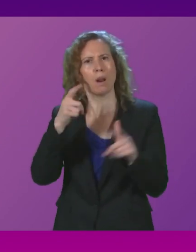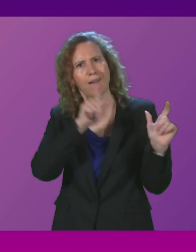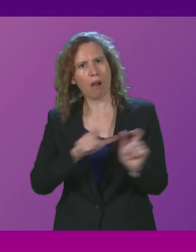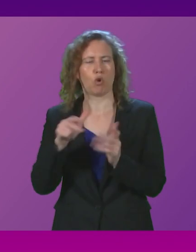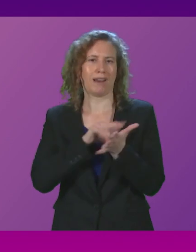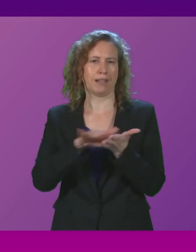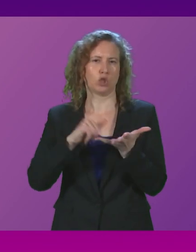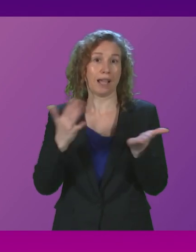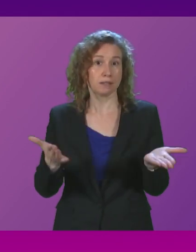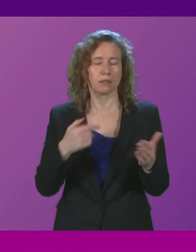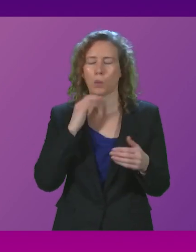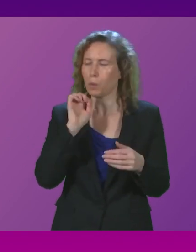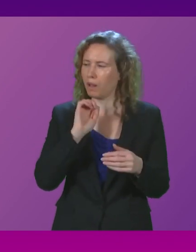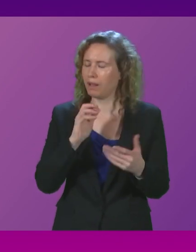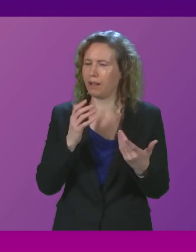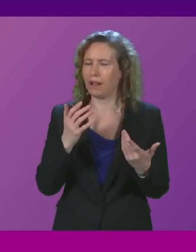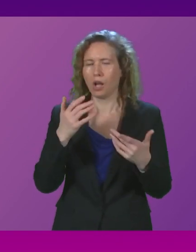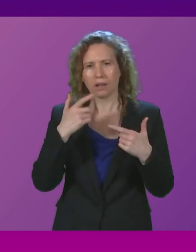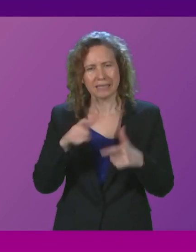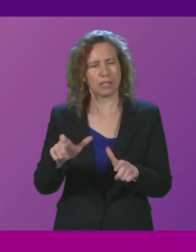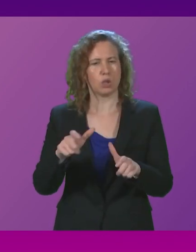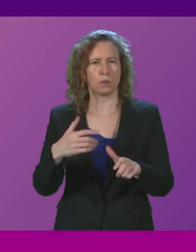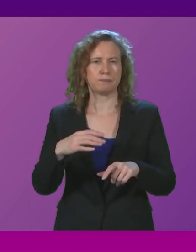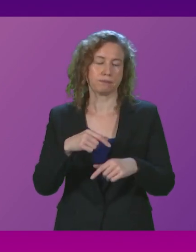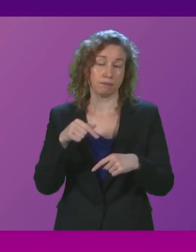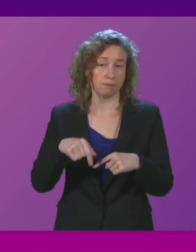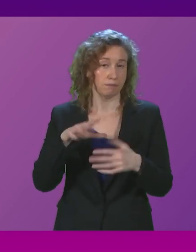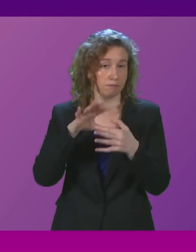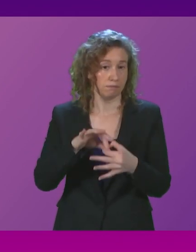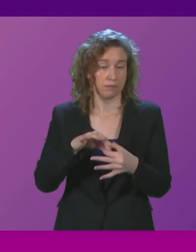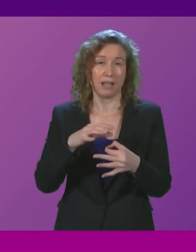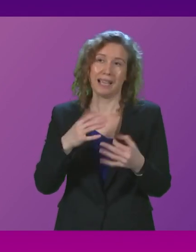We will continue to take action—albeit in this regard with one hand tied behind our